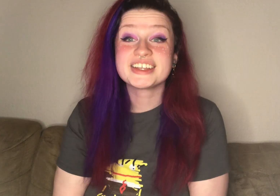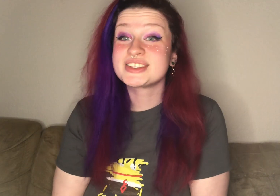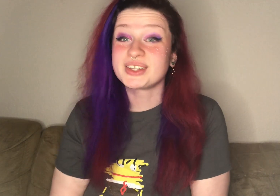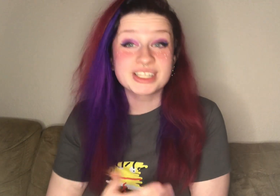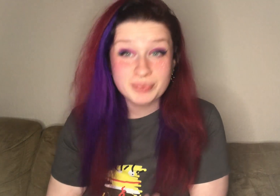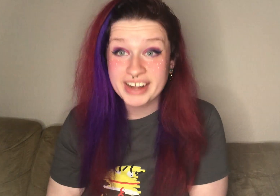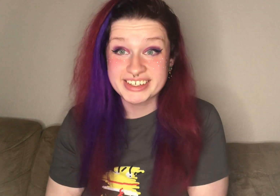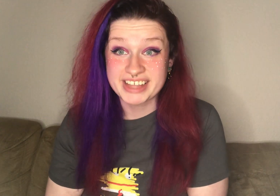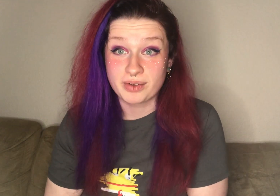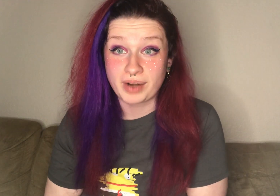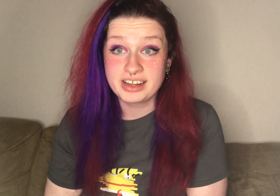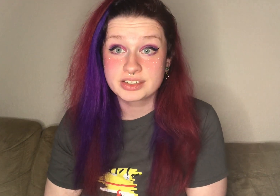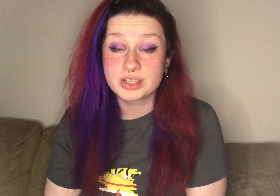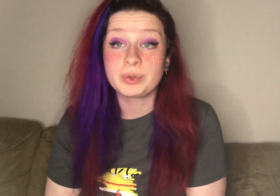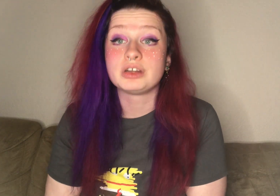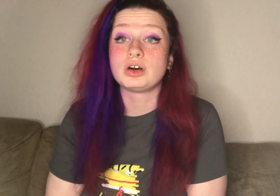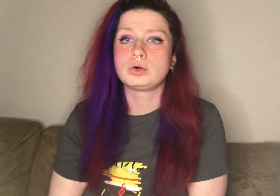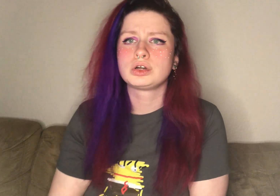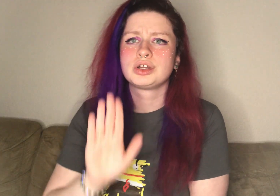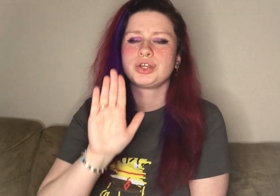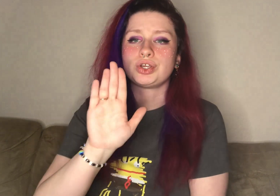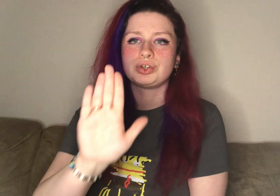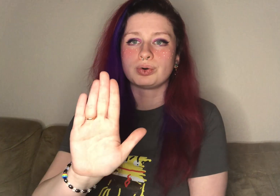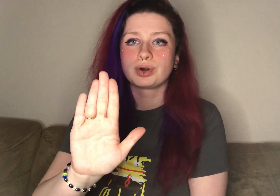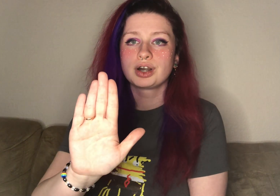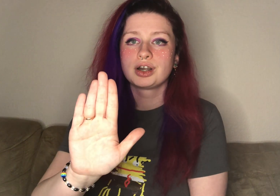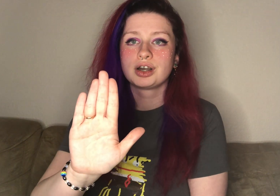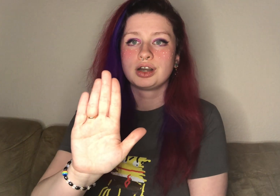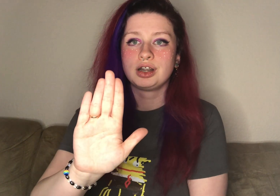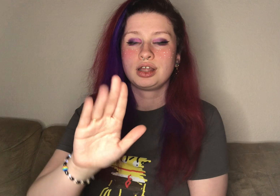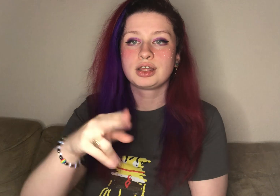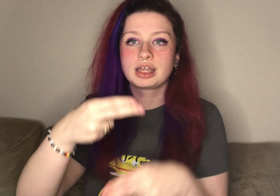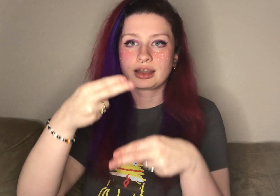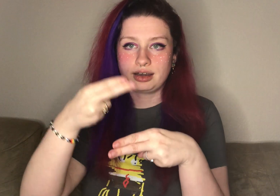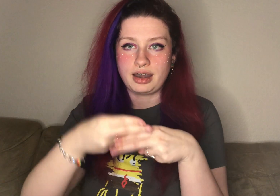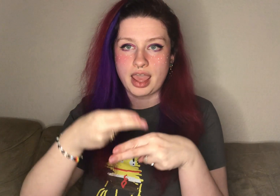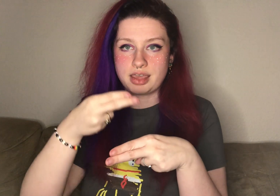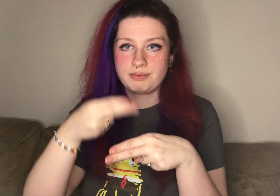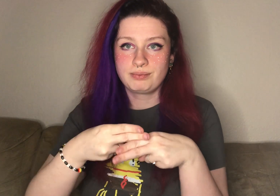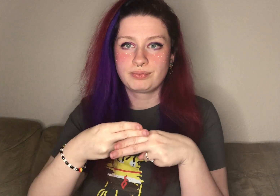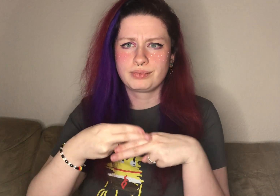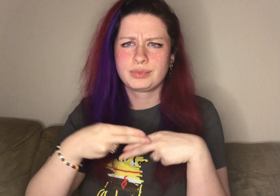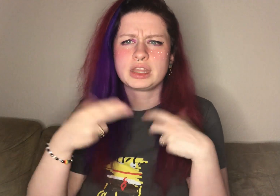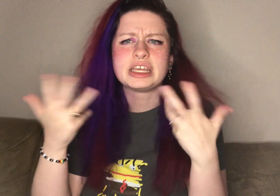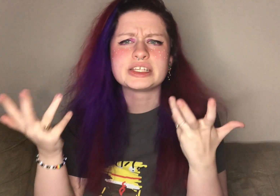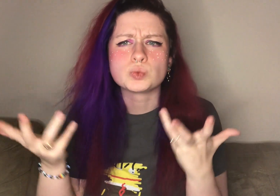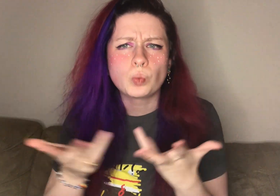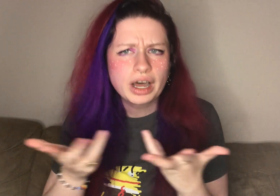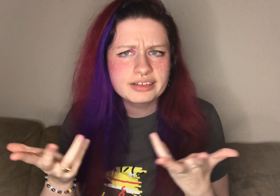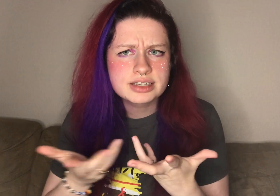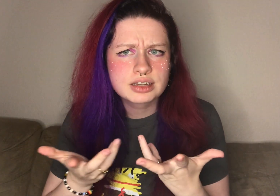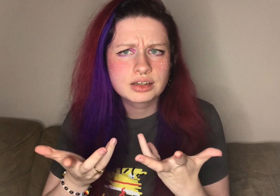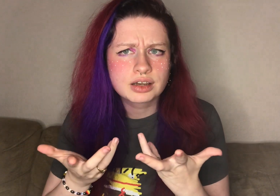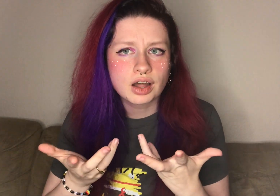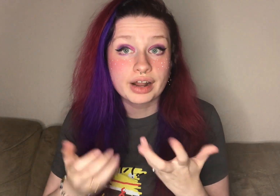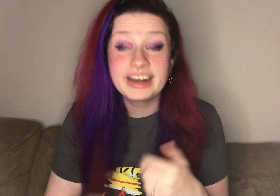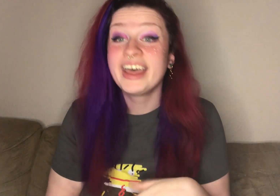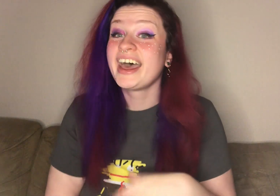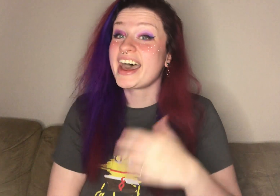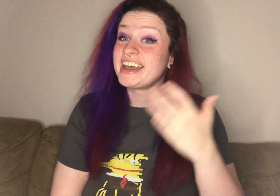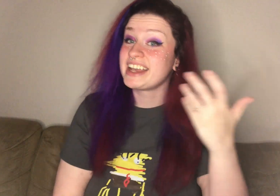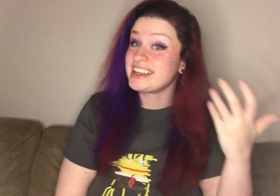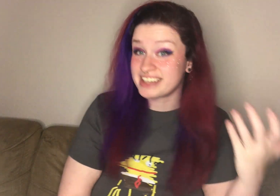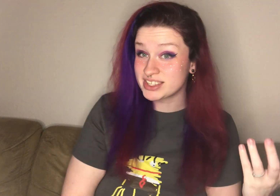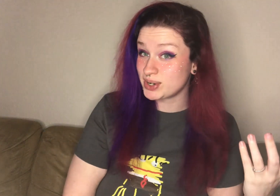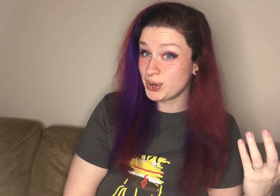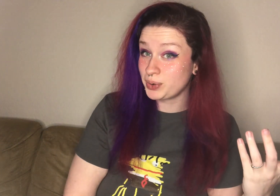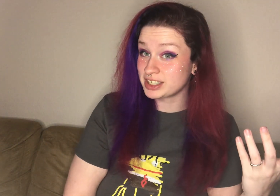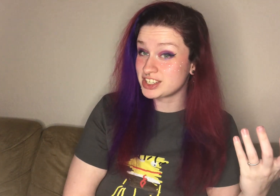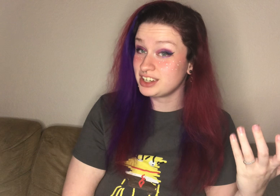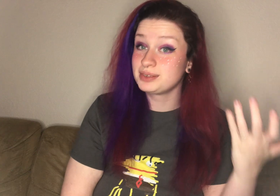so let's practice that right so we know your name is what all right and a yes or no question